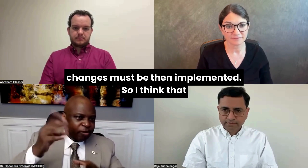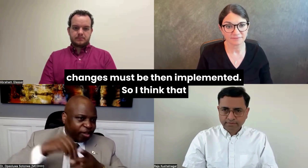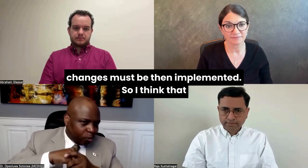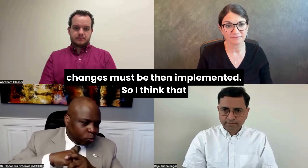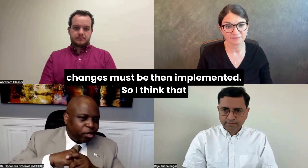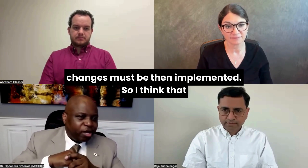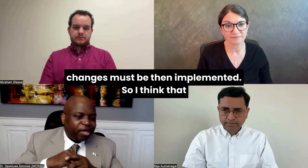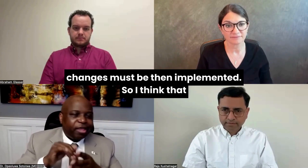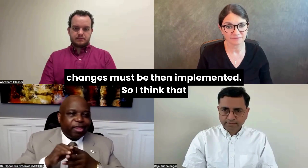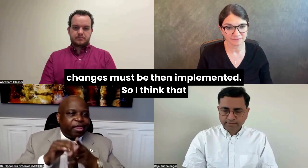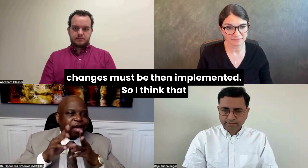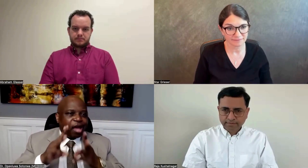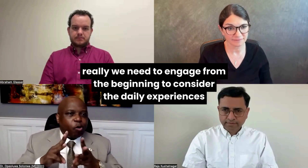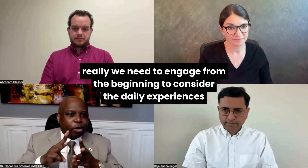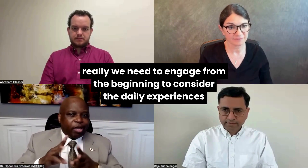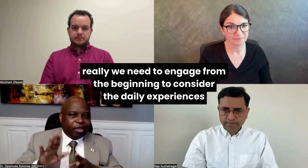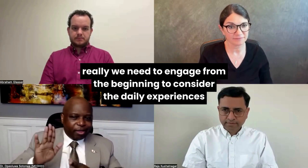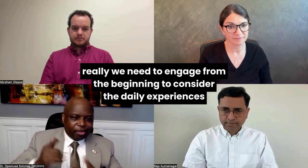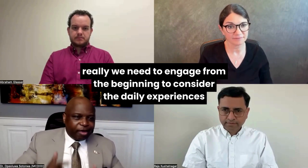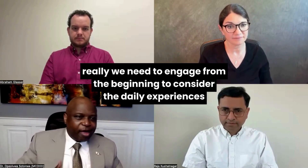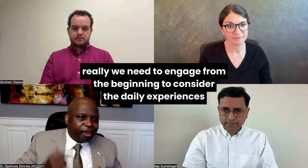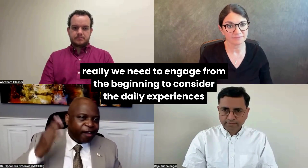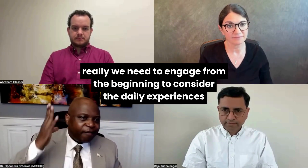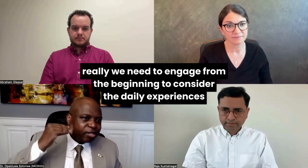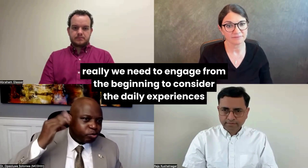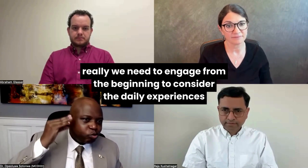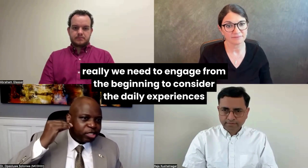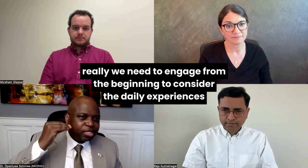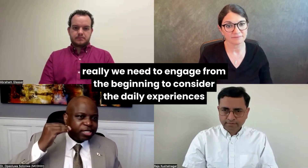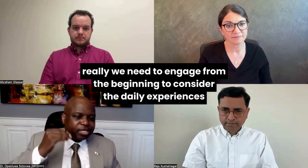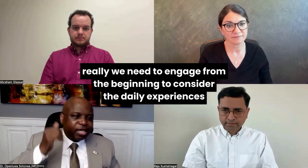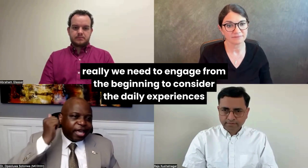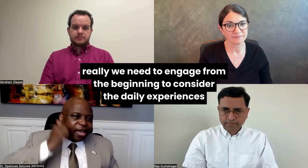really we need to engage from the beginning to consider the daily experiences